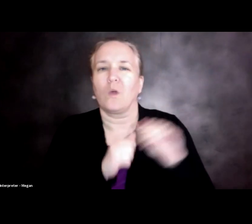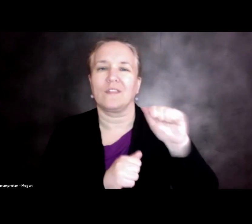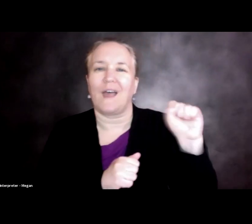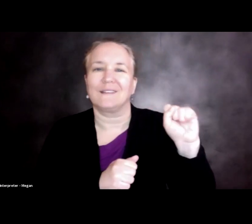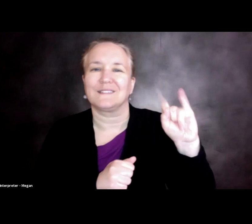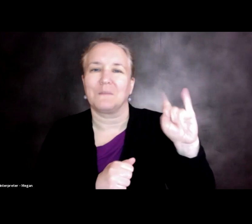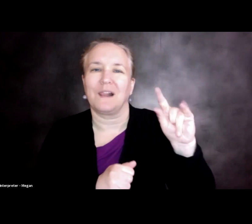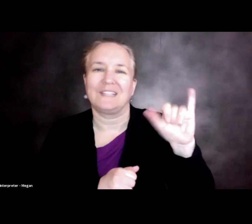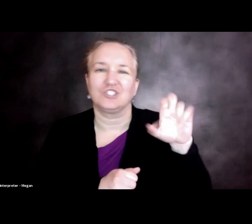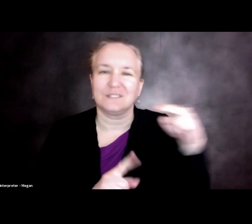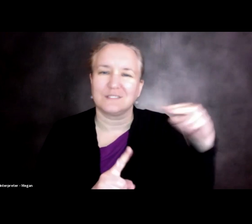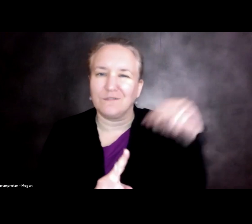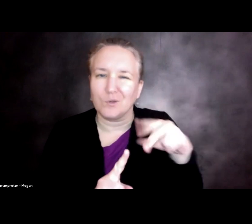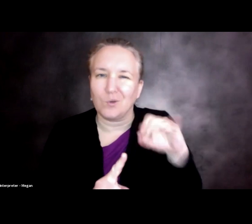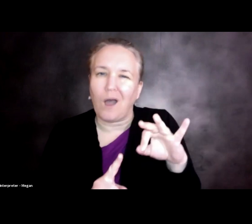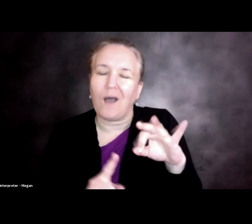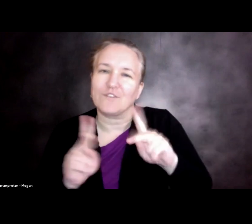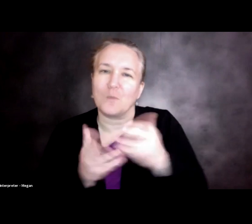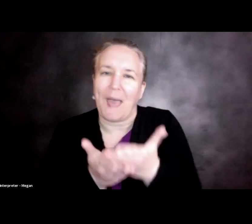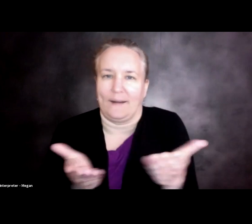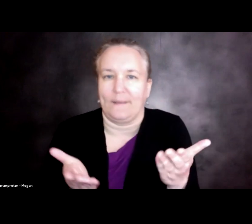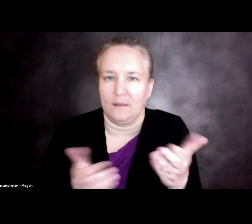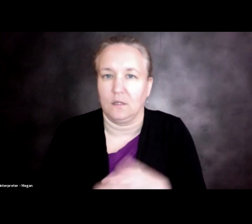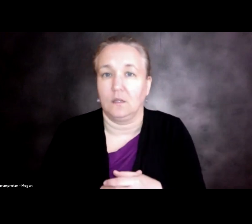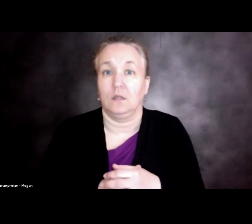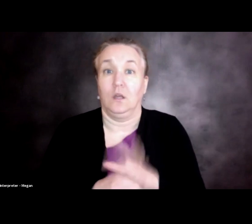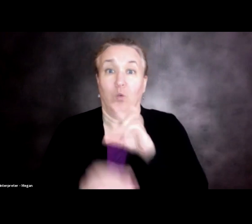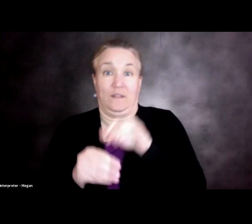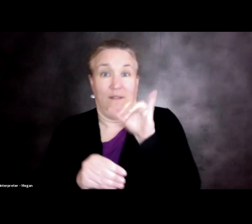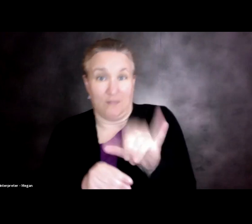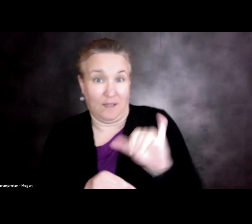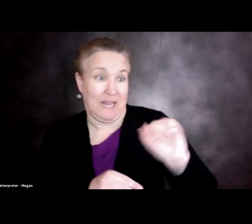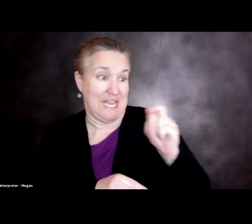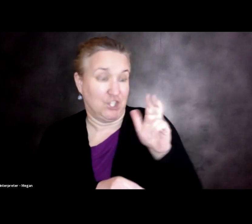of humanity within which agency or the ascription of agency